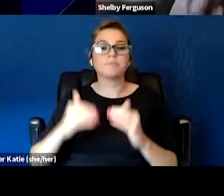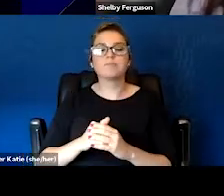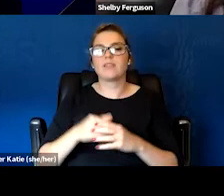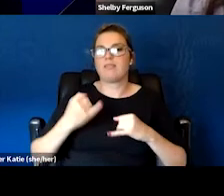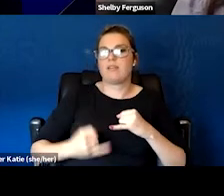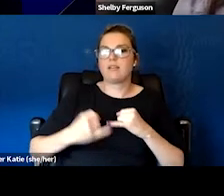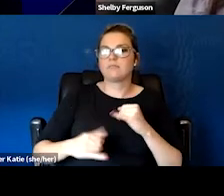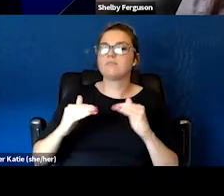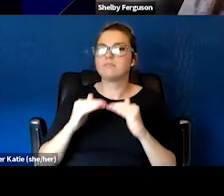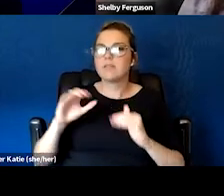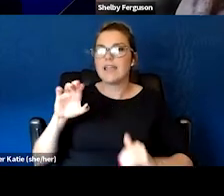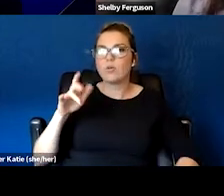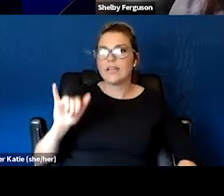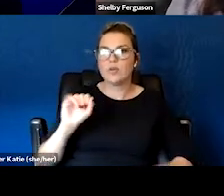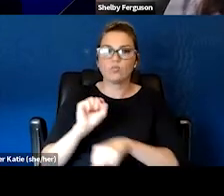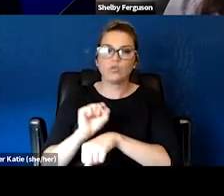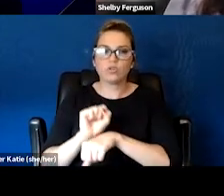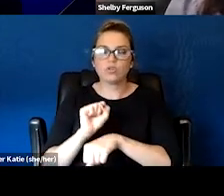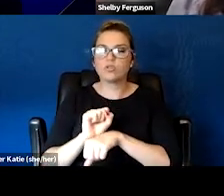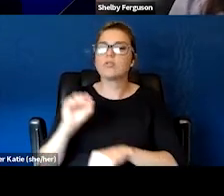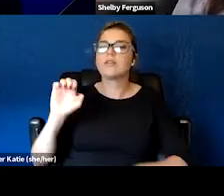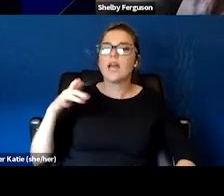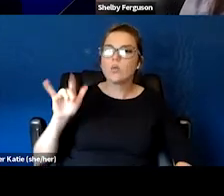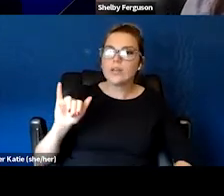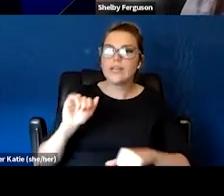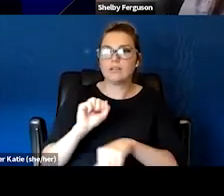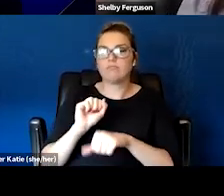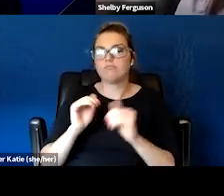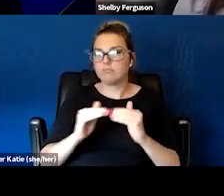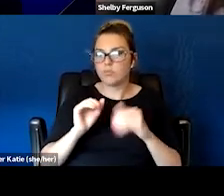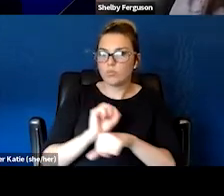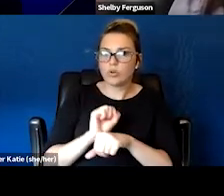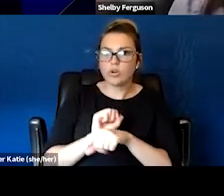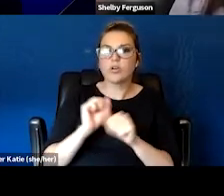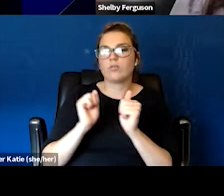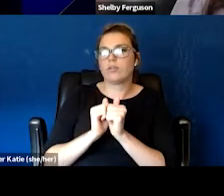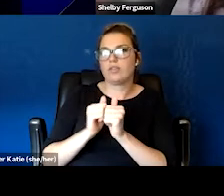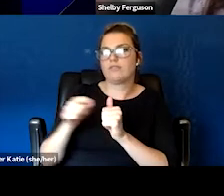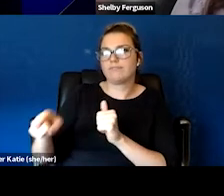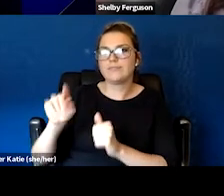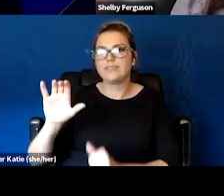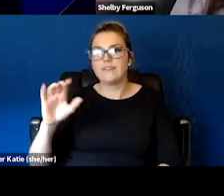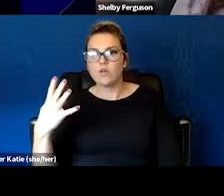So we have some equity work with our consultants, C4 Innovations and other technical assistants